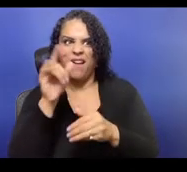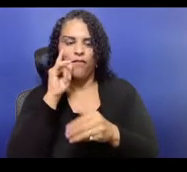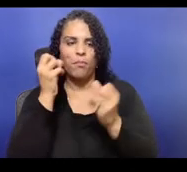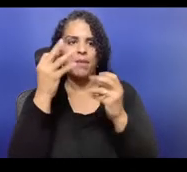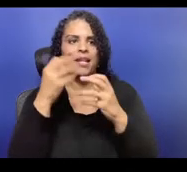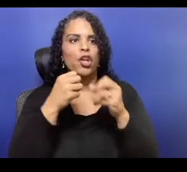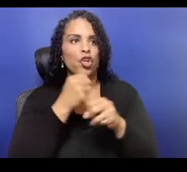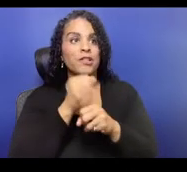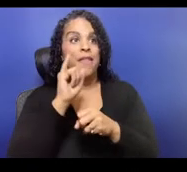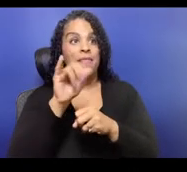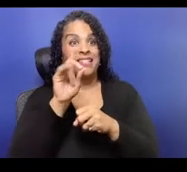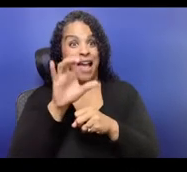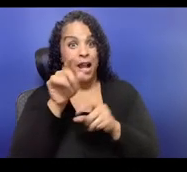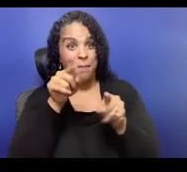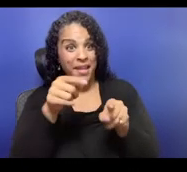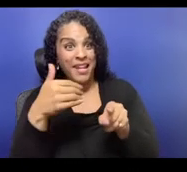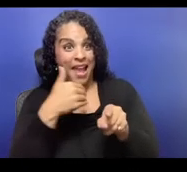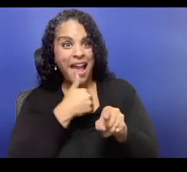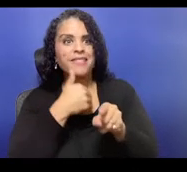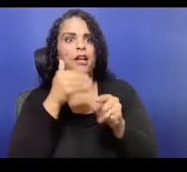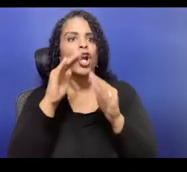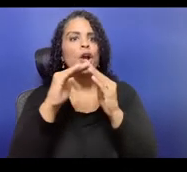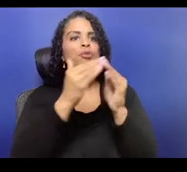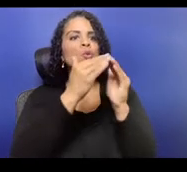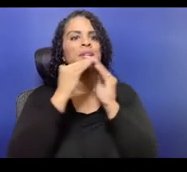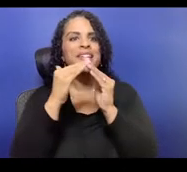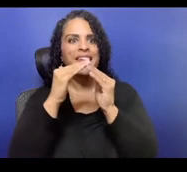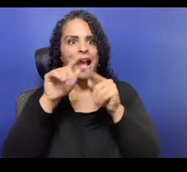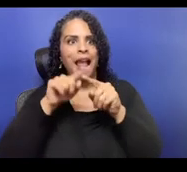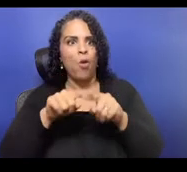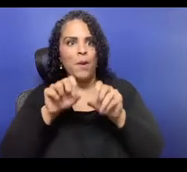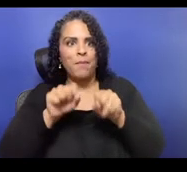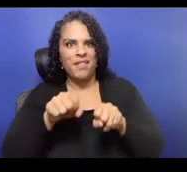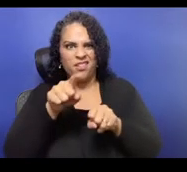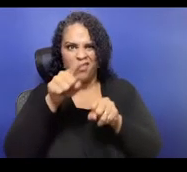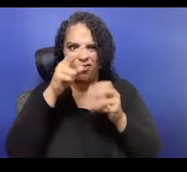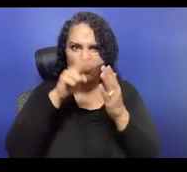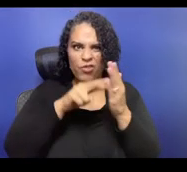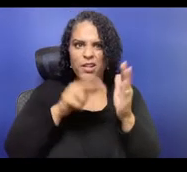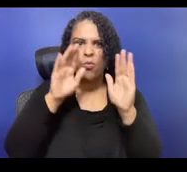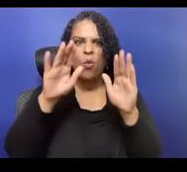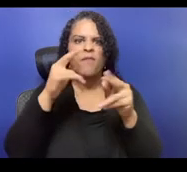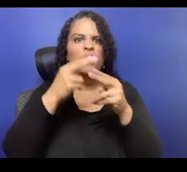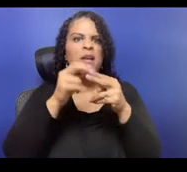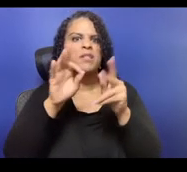So thanks for your patience with that. And additionally, I'm the director of artistic partnerships